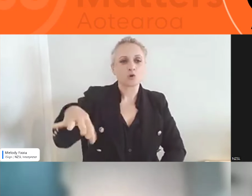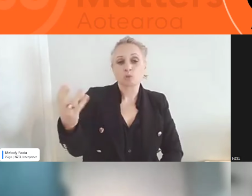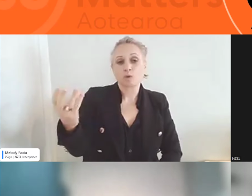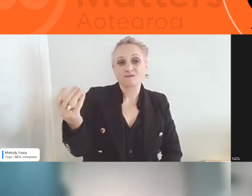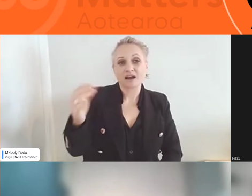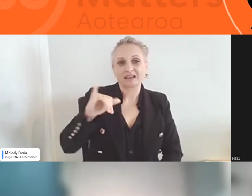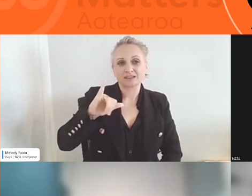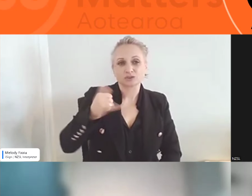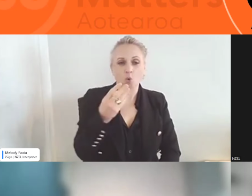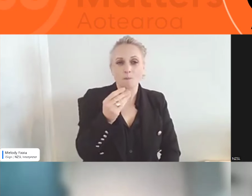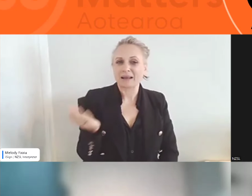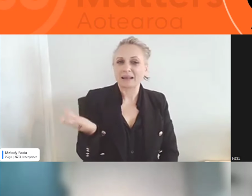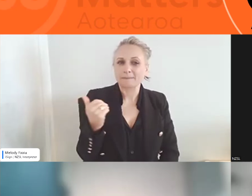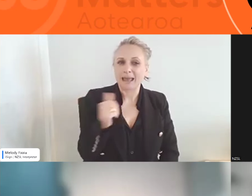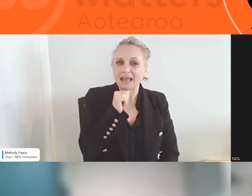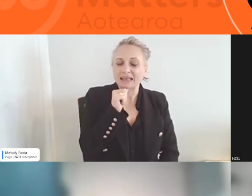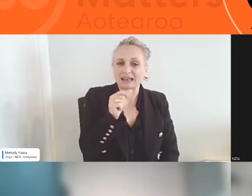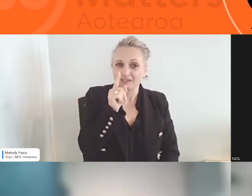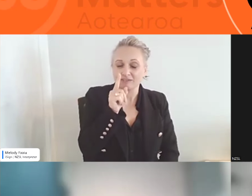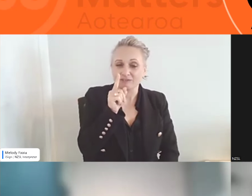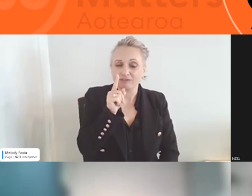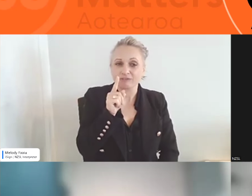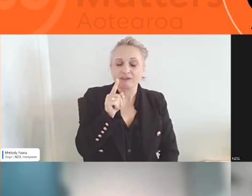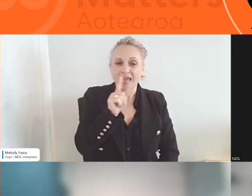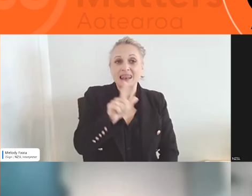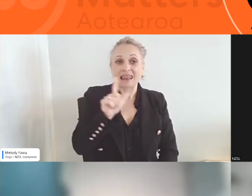for those that choose to do it. But look I think there's definitely